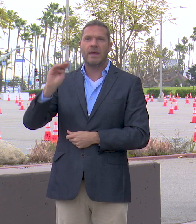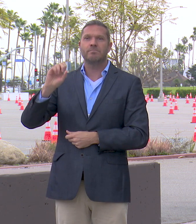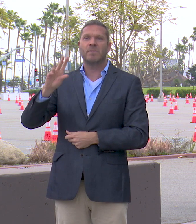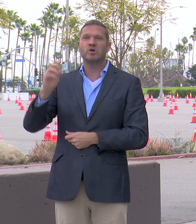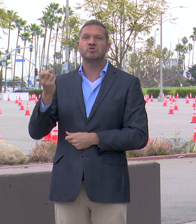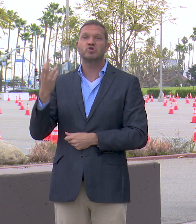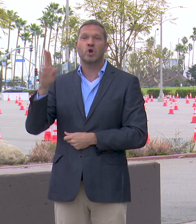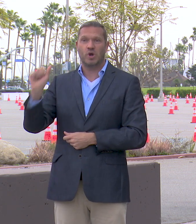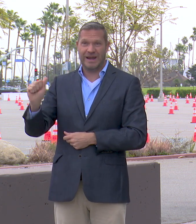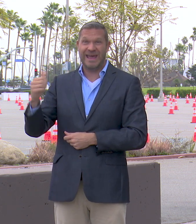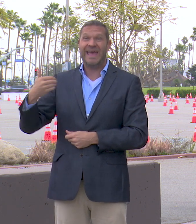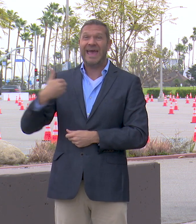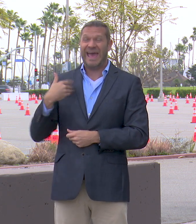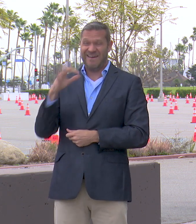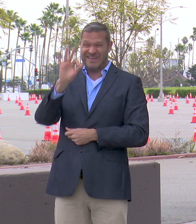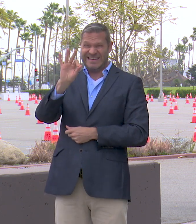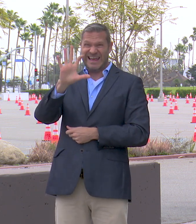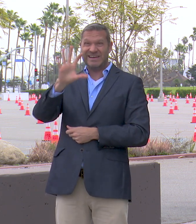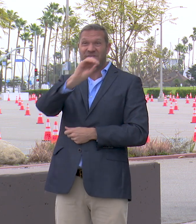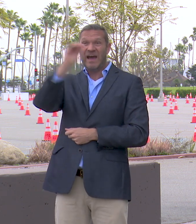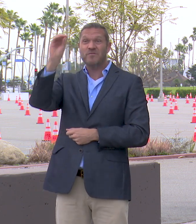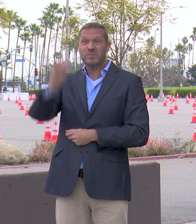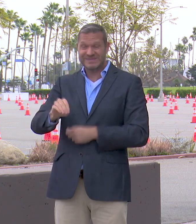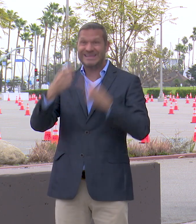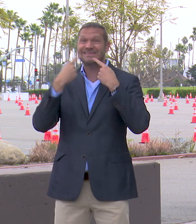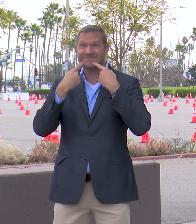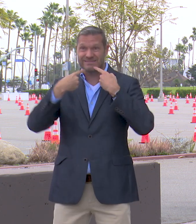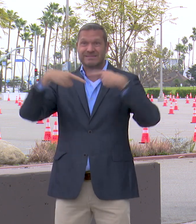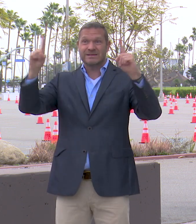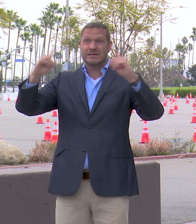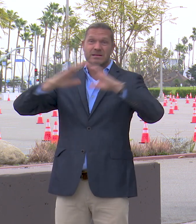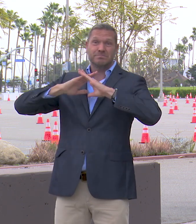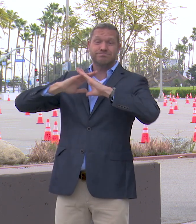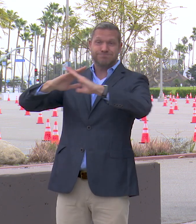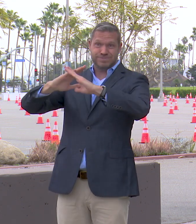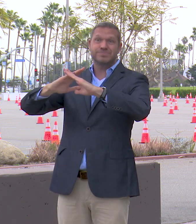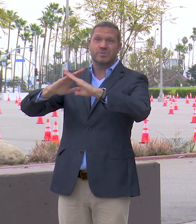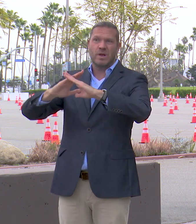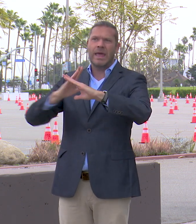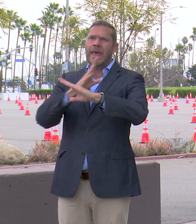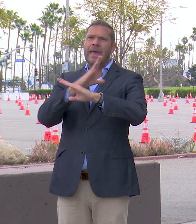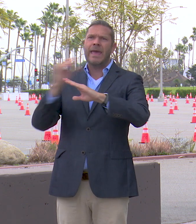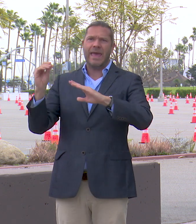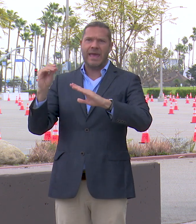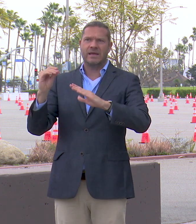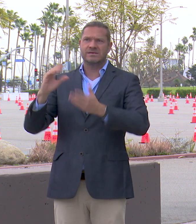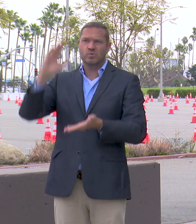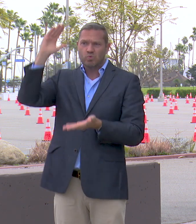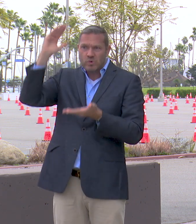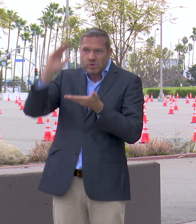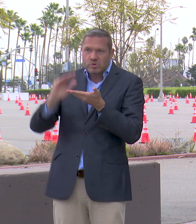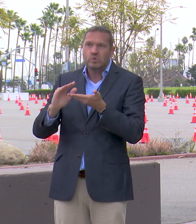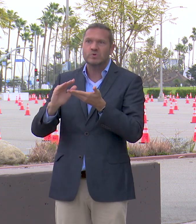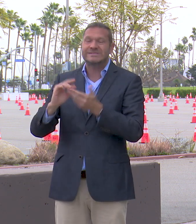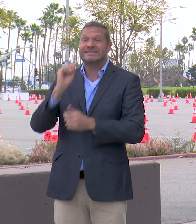at preventing both mild and severe symptoms of COVID-19.